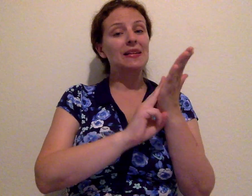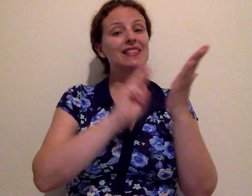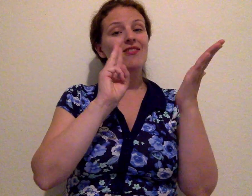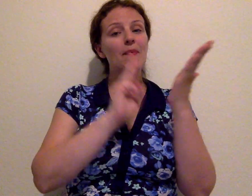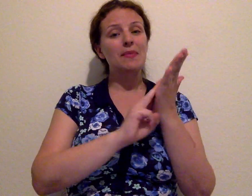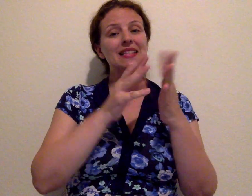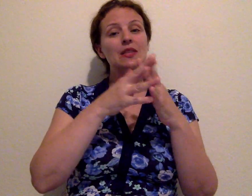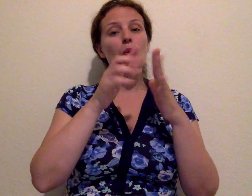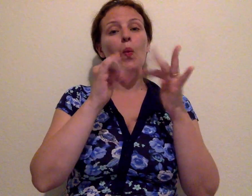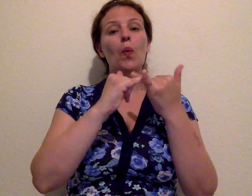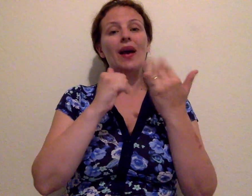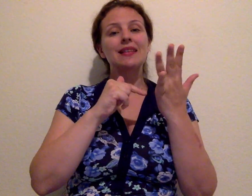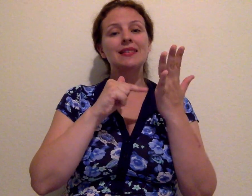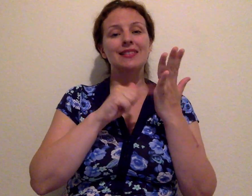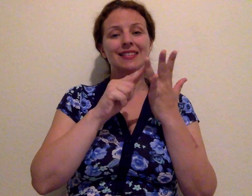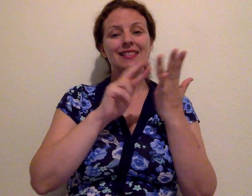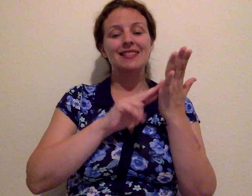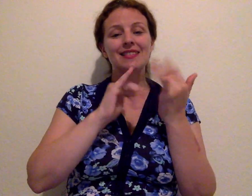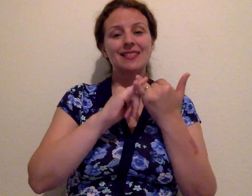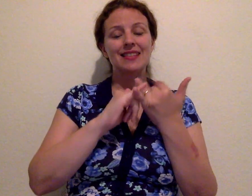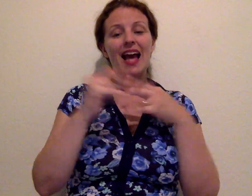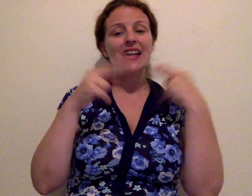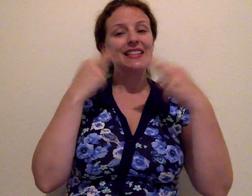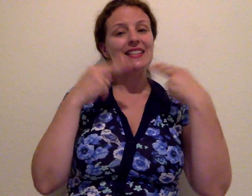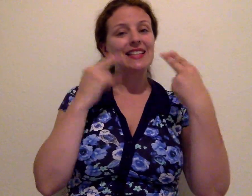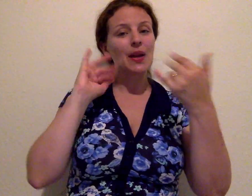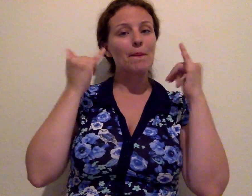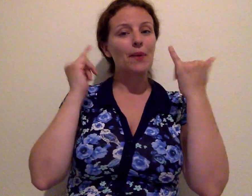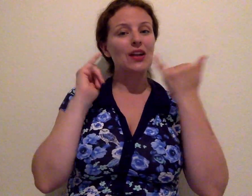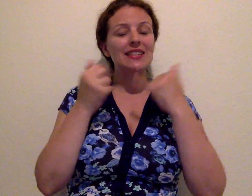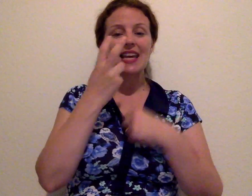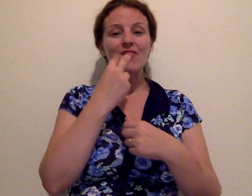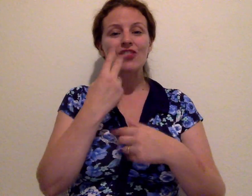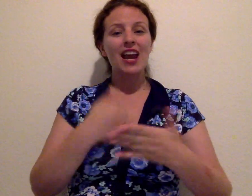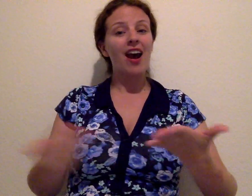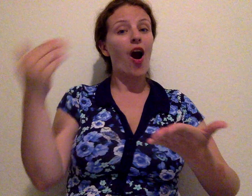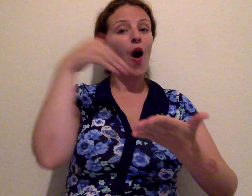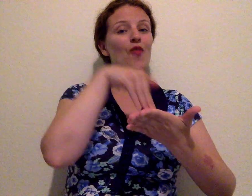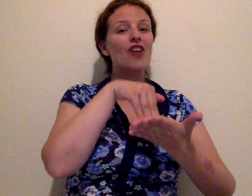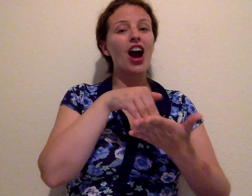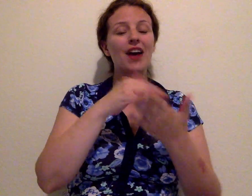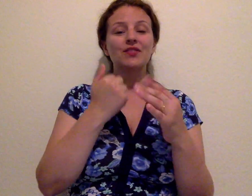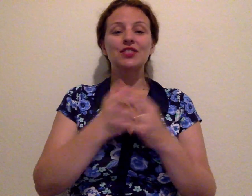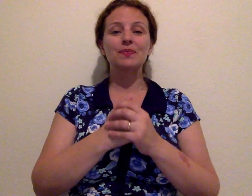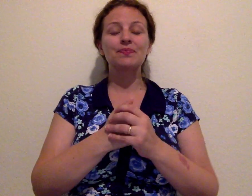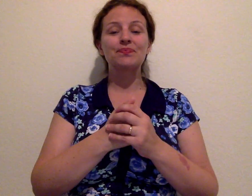The evening of Mr and Mrs Weston's dinner party arrived.